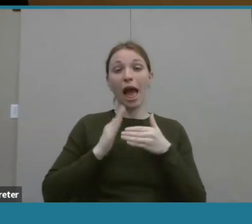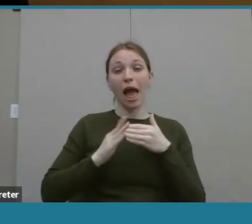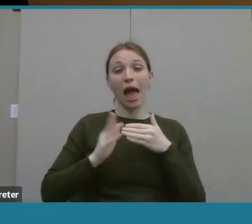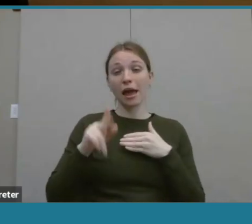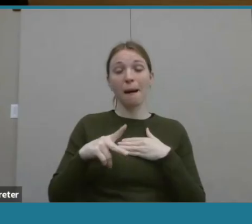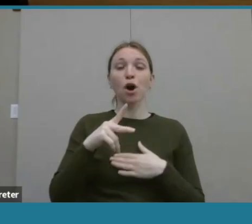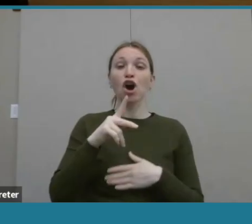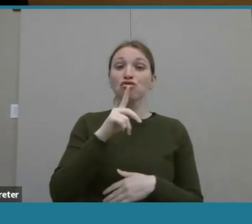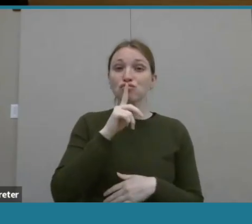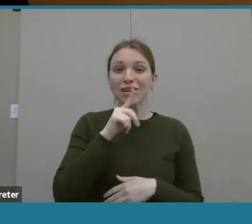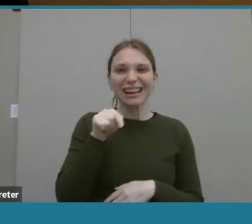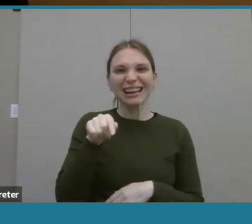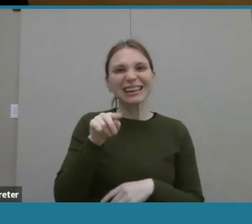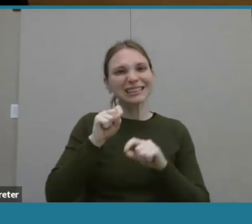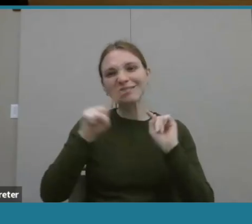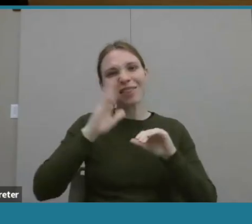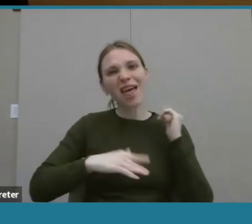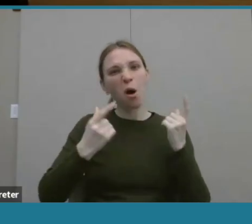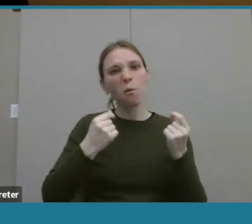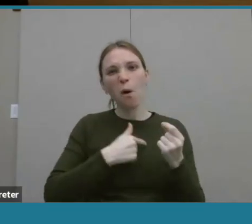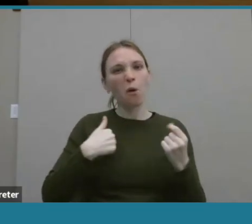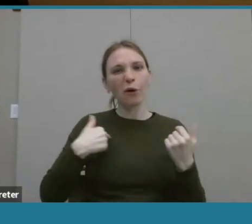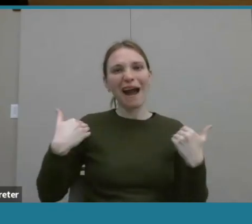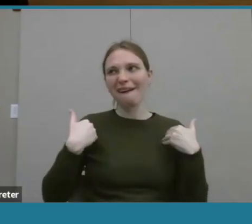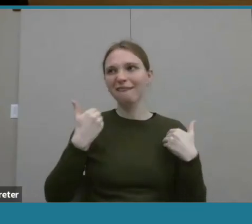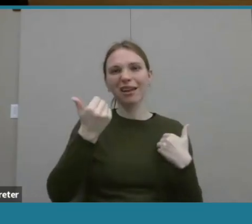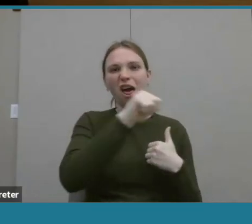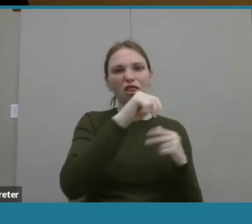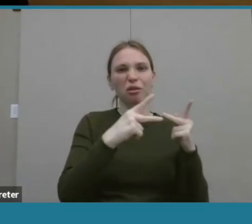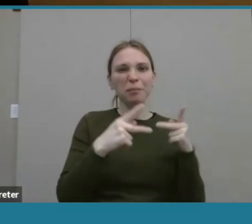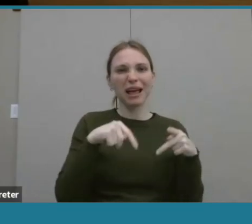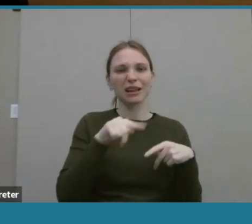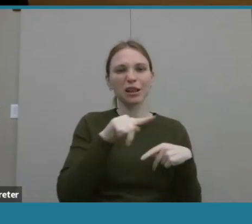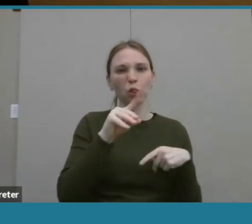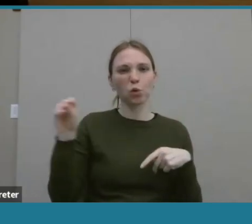the zoo, which is really fun too, because this level of interaction, this variety